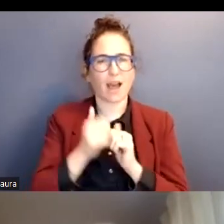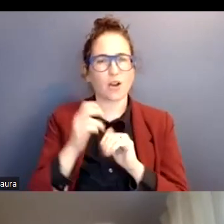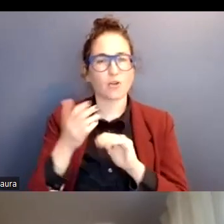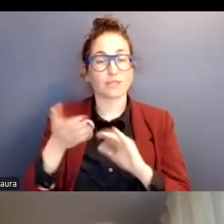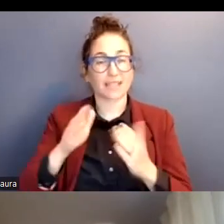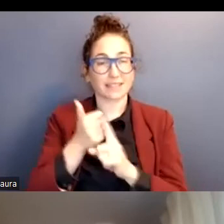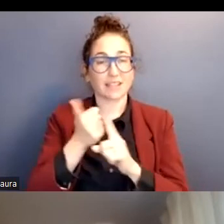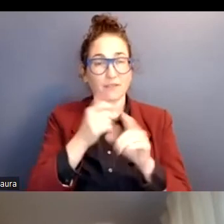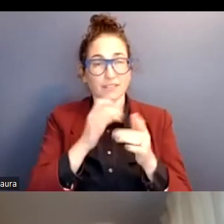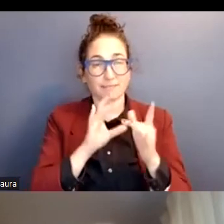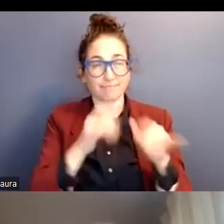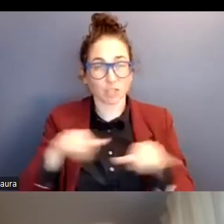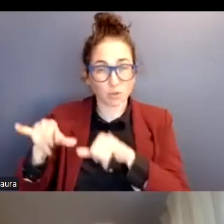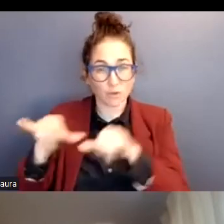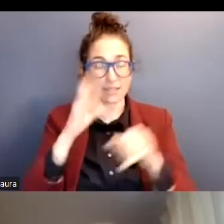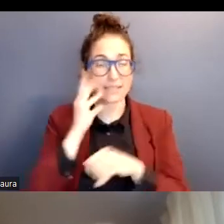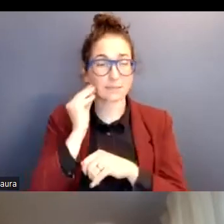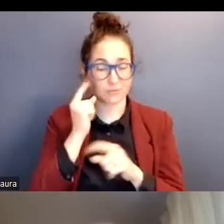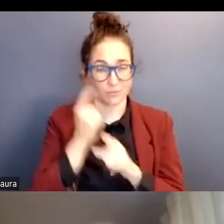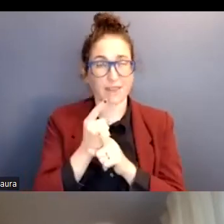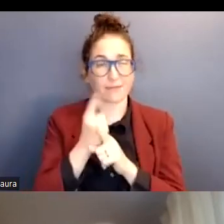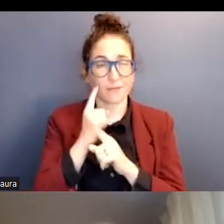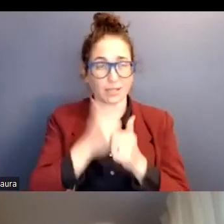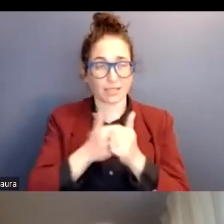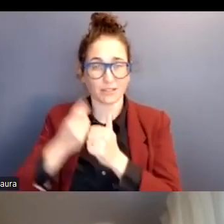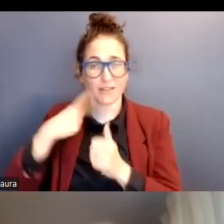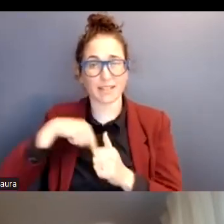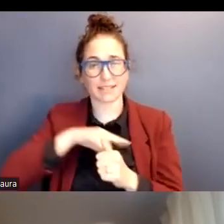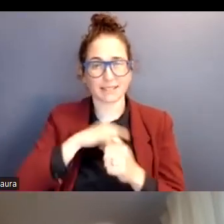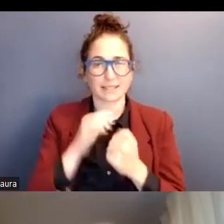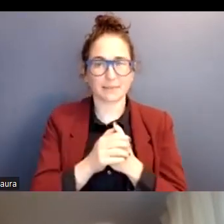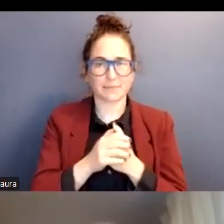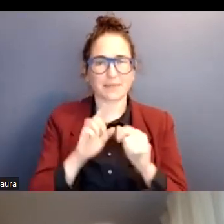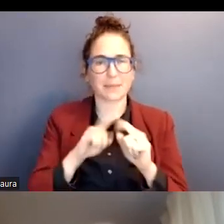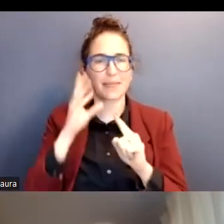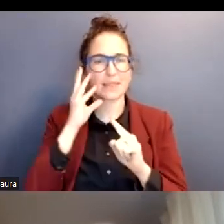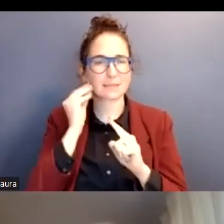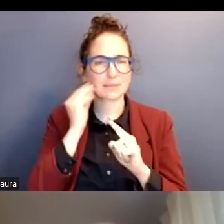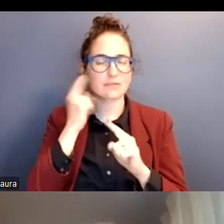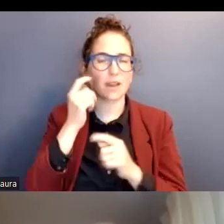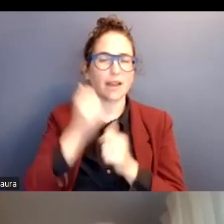absolutely is for each and every one of us. But the the experiences for everyone are can